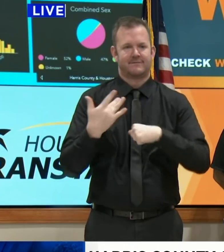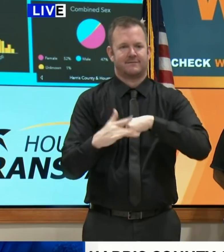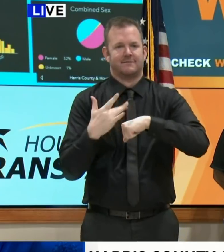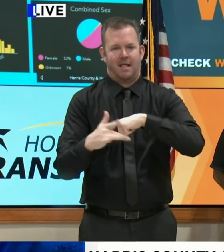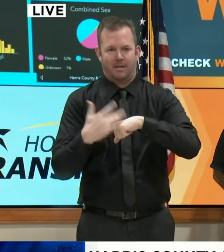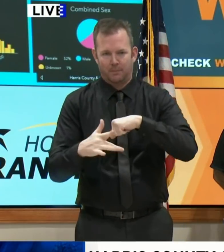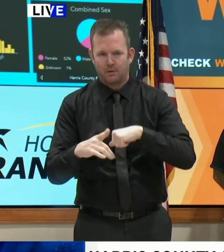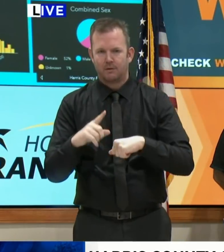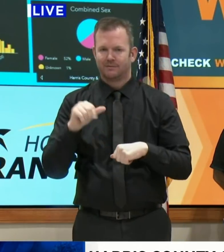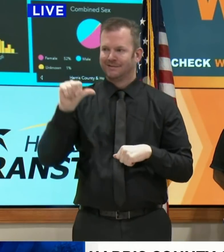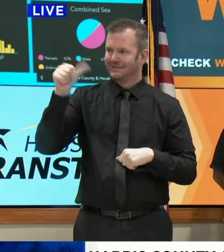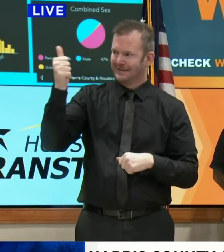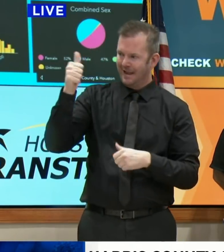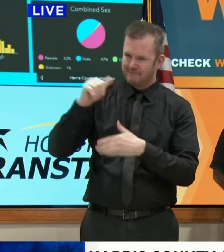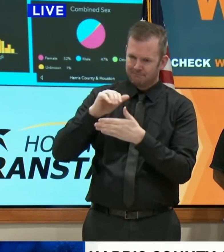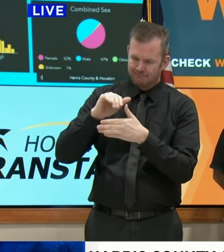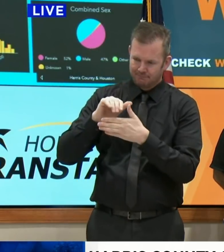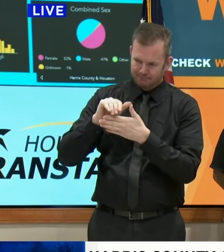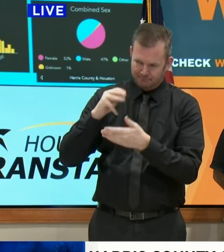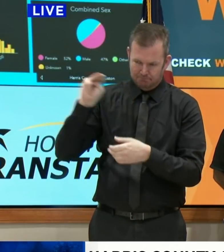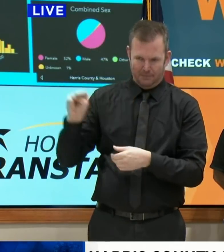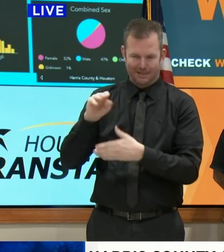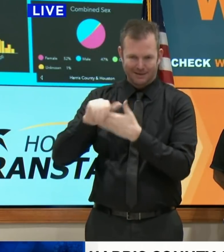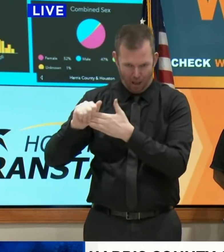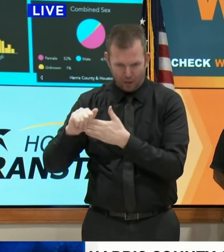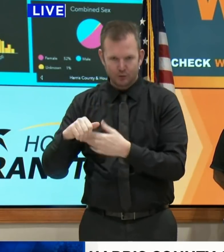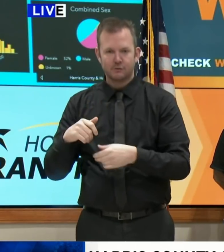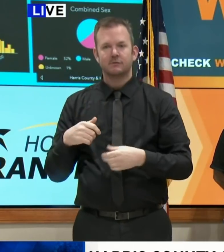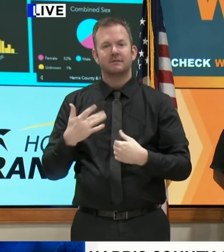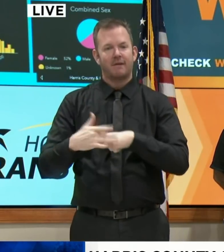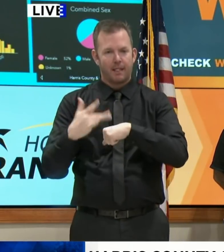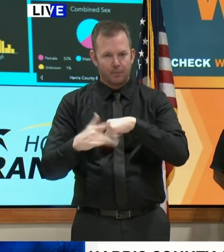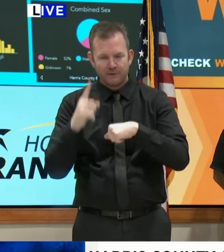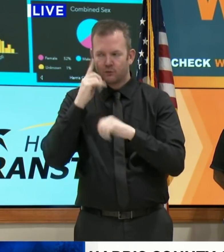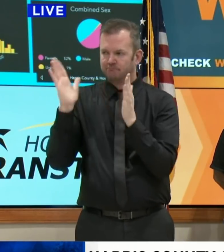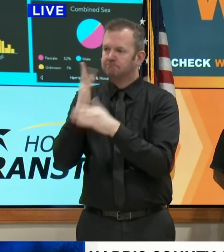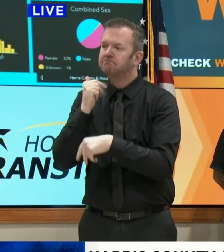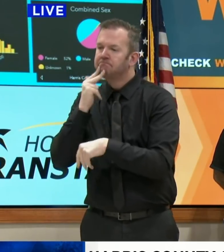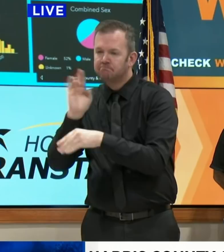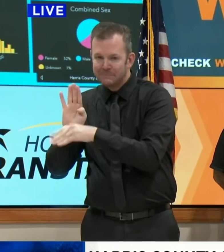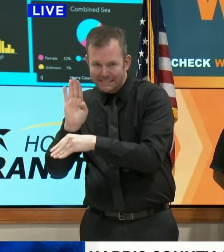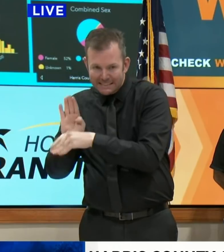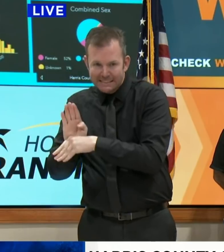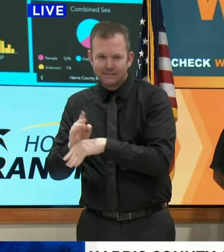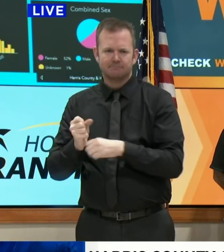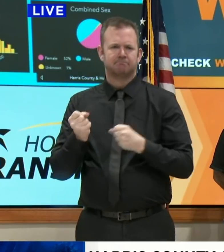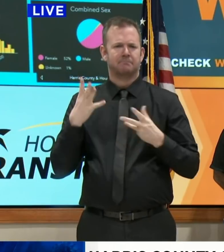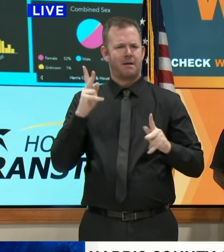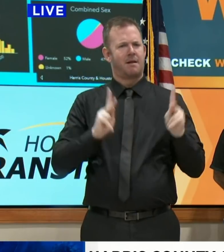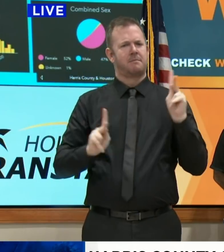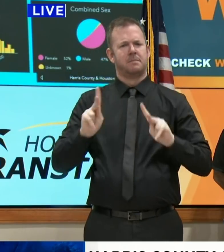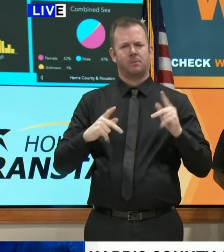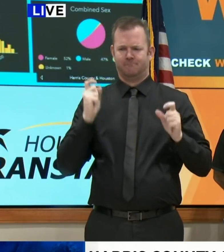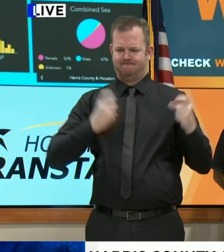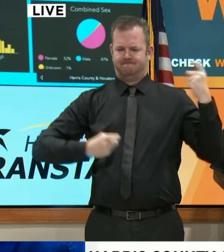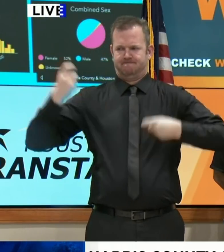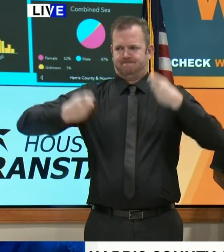It’s another day of misery and stress the impacts to the stress the impacts to the community are huge and we’re community are huge and we’re lucky there are resources lucky there are resources available now like are $10 available now like are $10 million small businesses million small businesses program from